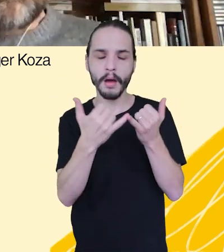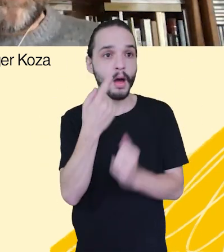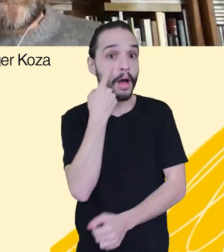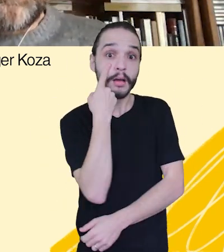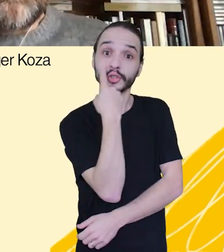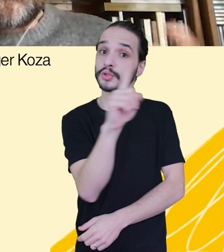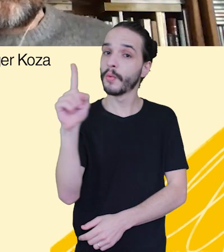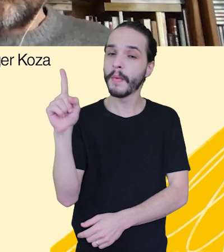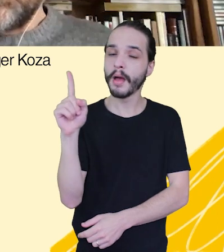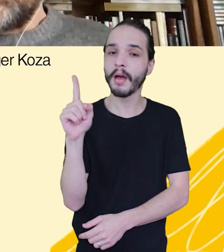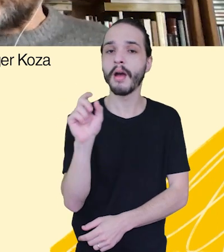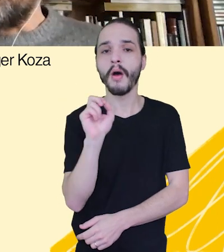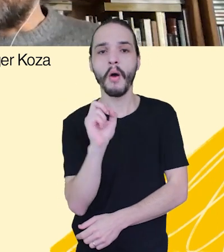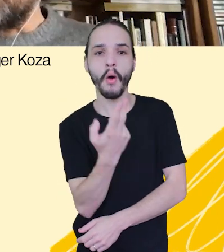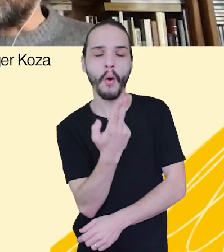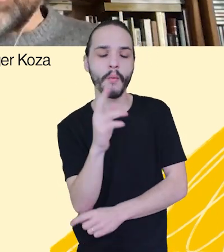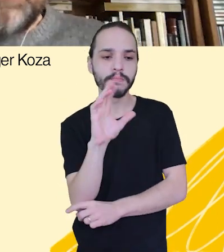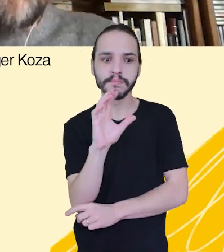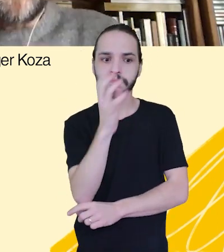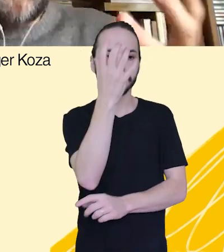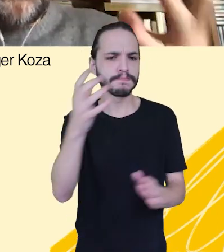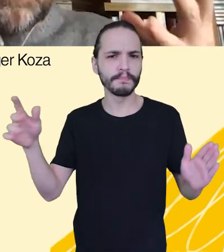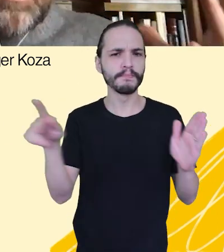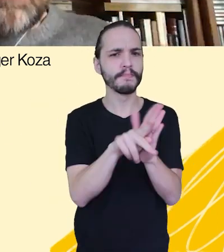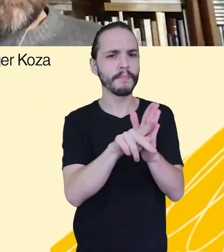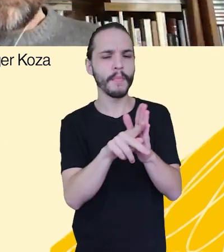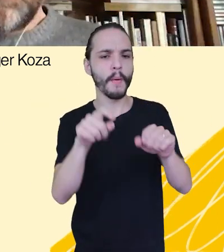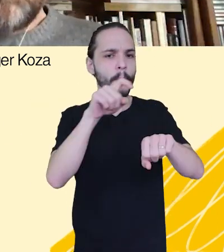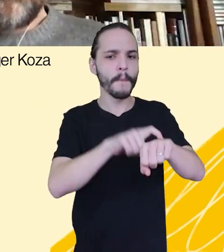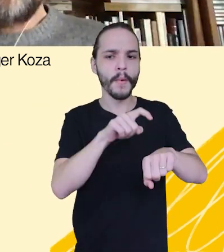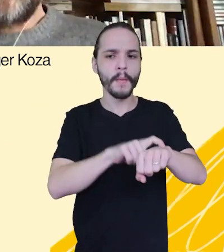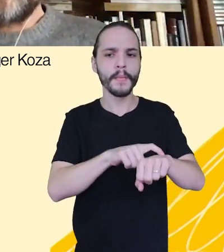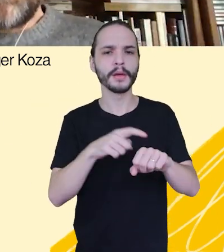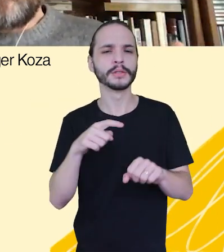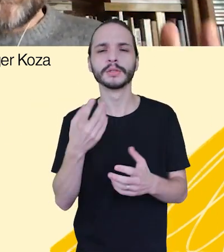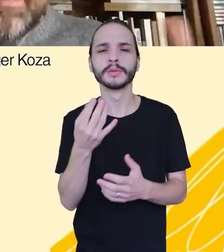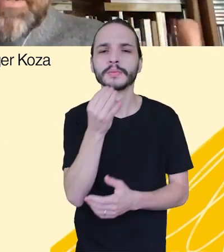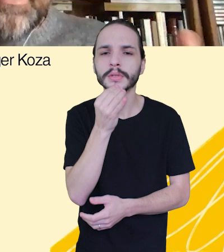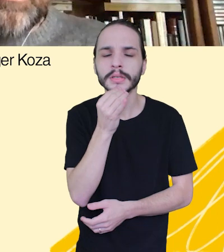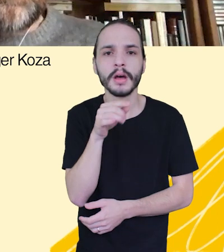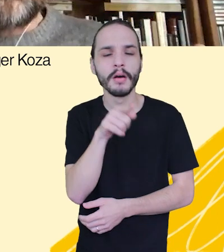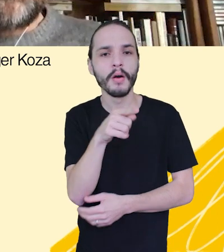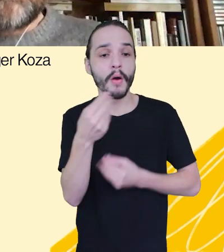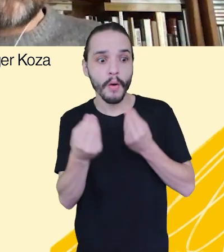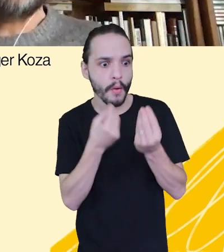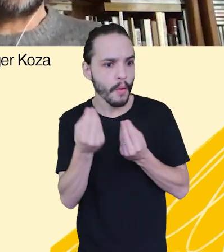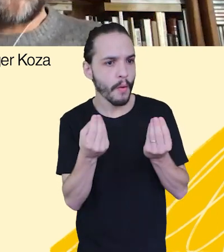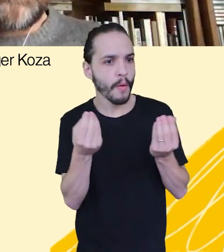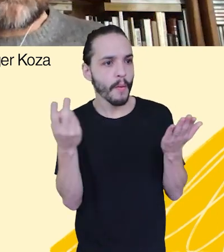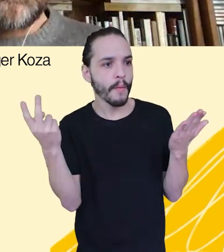Or a kind of event in itself. Like, how could it be that something like that could be in front of my eyes?